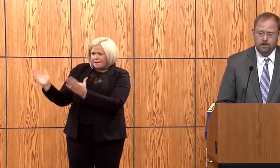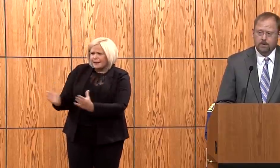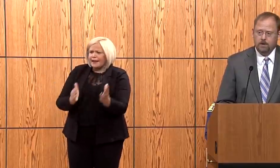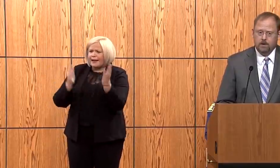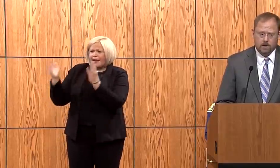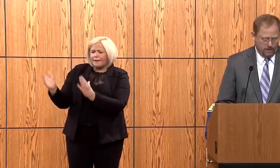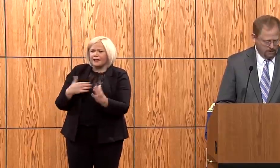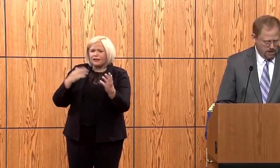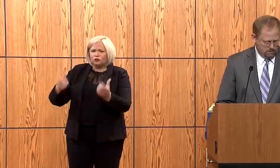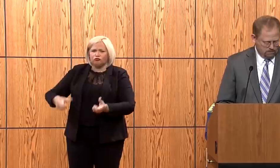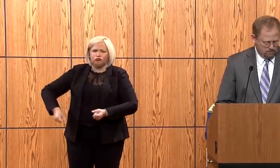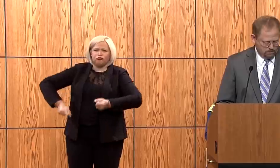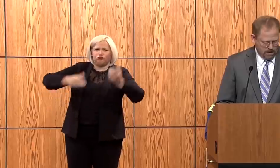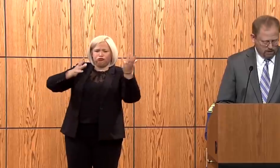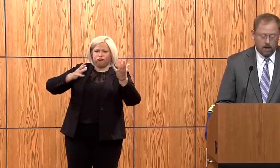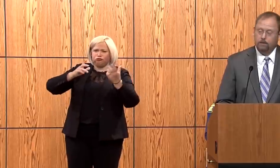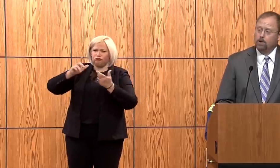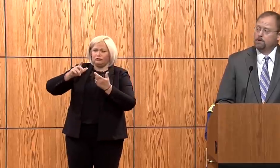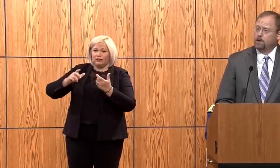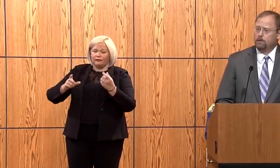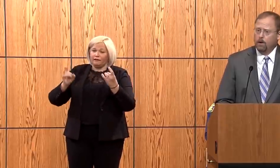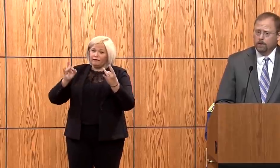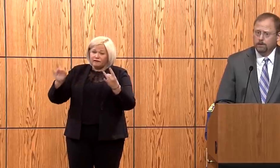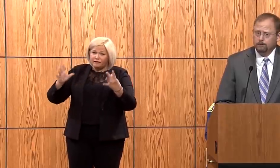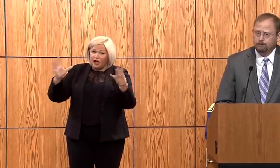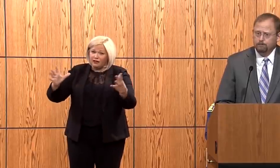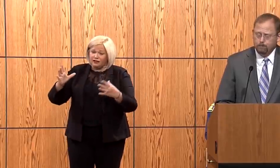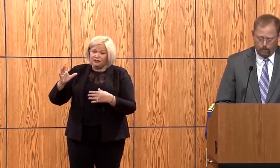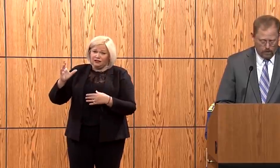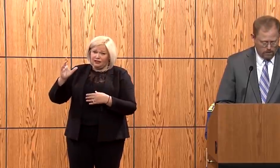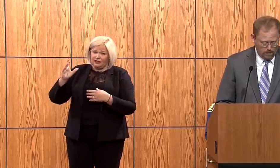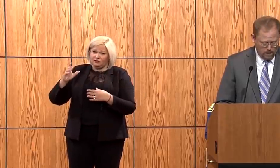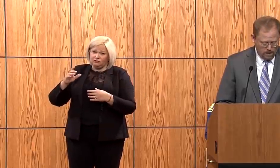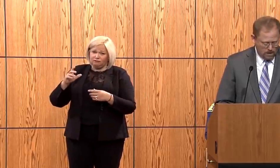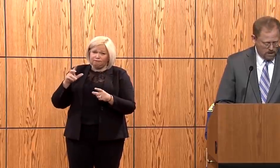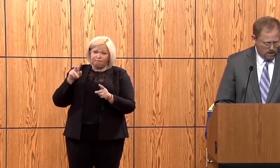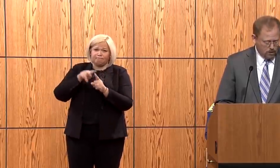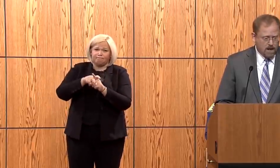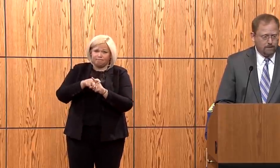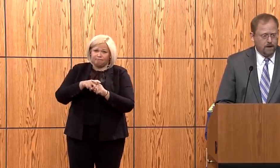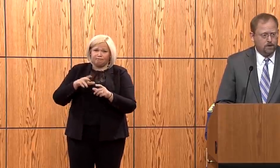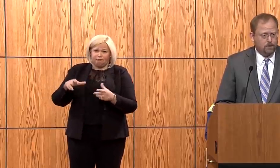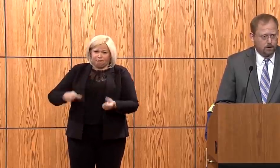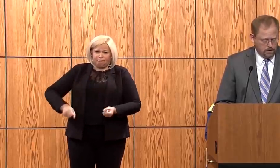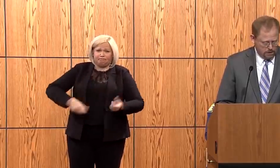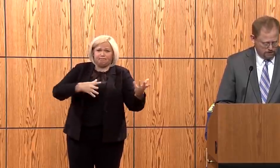AWARE THAT THROUGH SOCIAL MEDIA, THAT A GROUP OF INDIVIDUALS WAS THAT A GROUP OF INDIVIDUALS WAS DISCUSSING THE VIOLENT OVERTHROW DISCUSSING THE VIOLENT OVERTHROW OF CERTAIN GOVERNMENT AND LAW